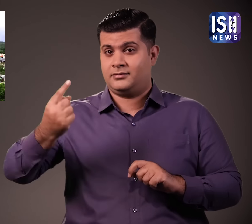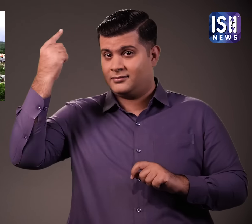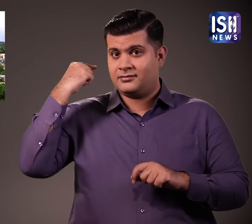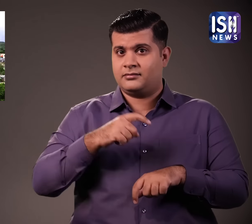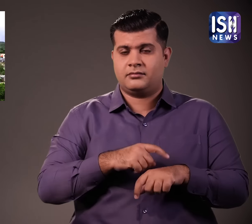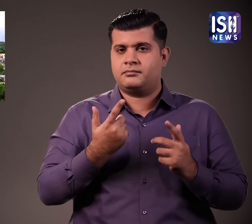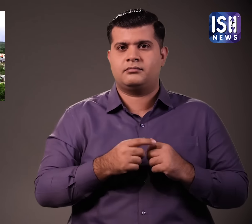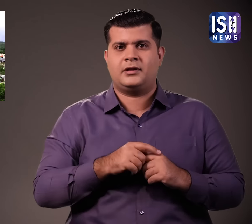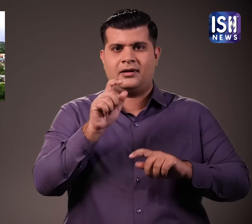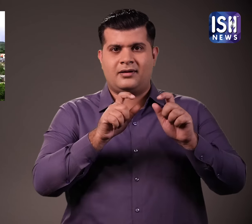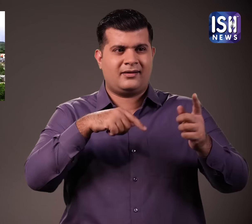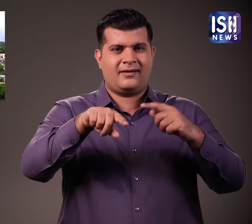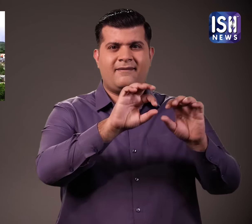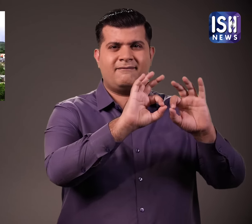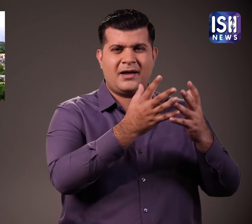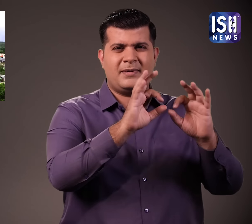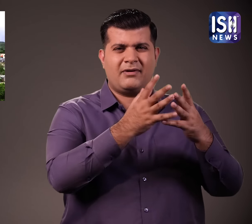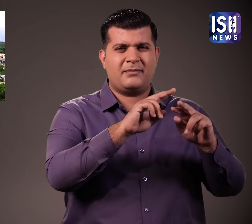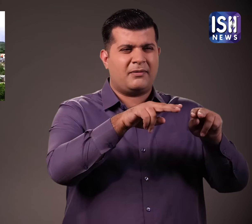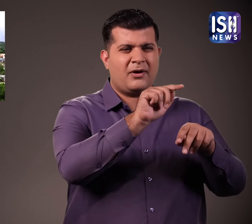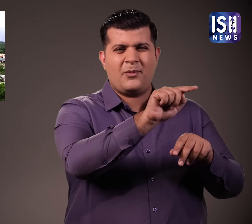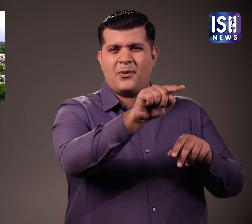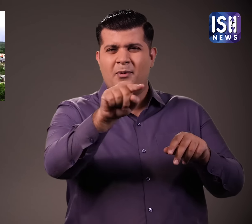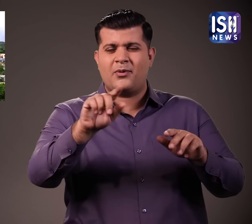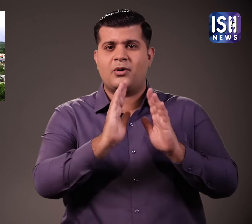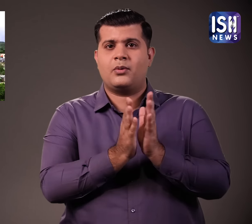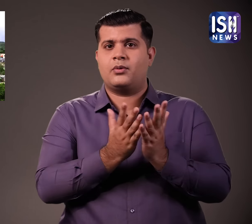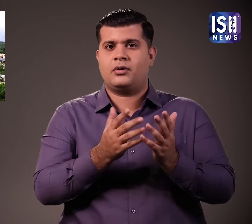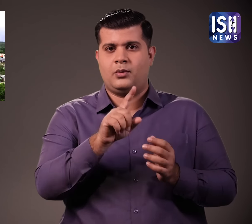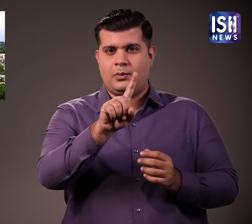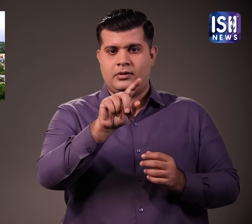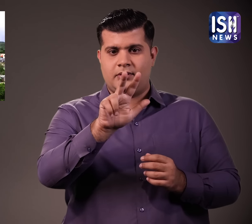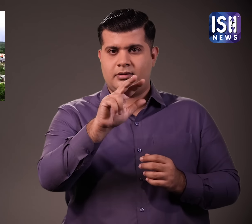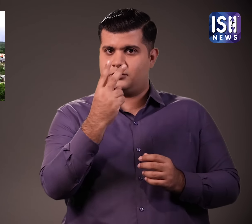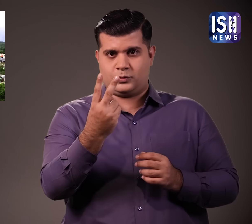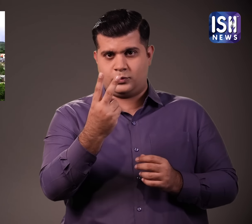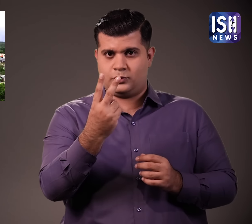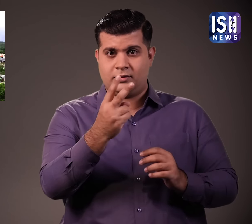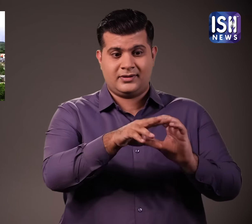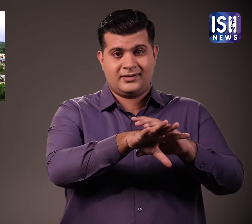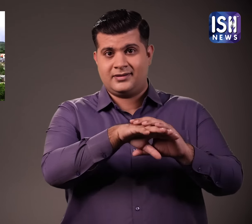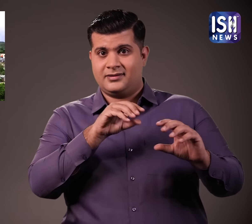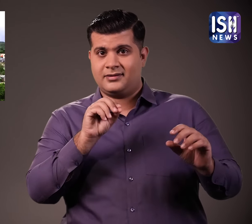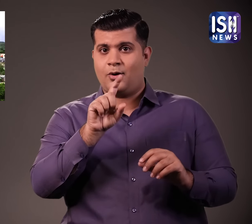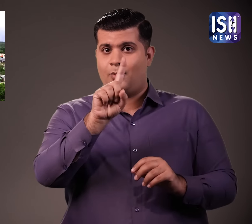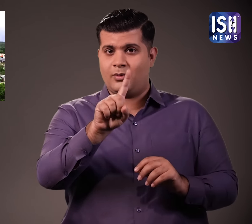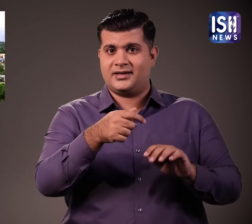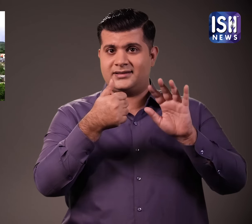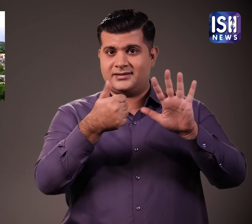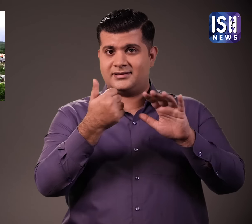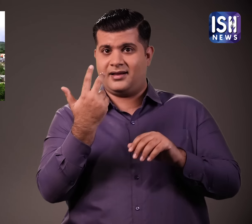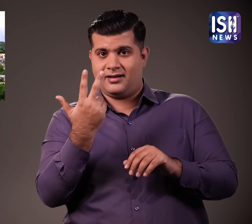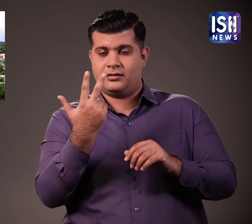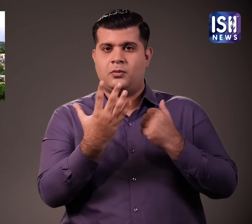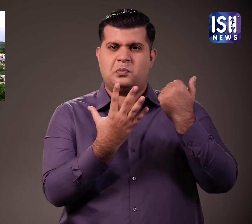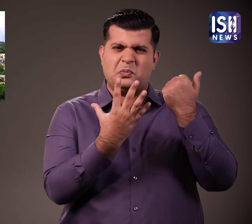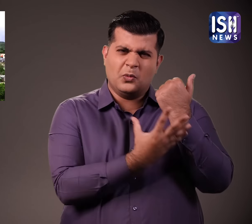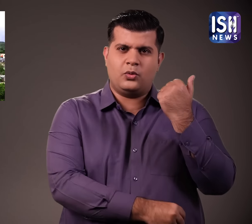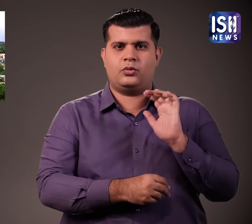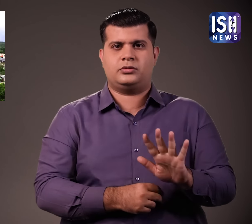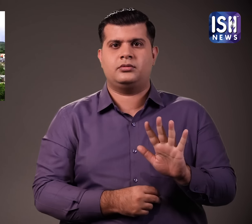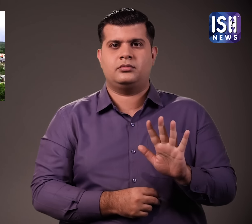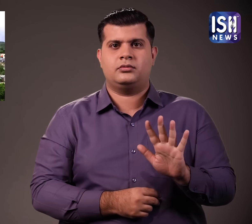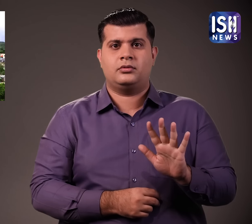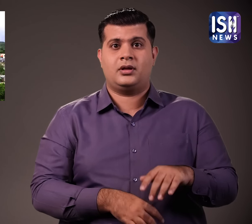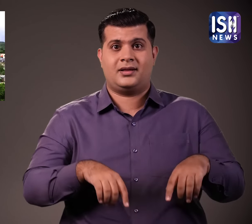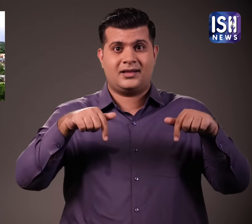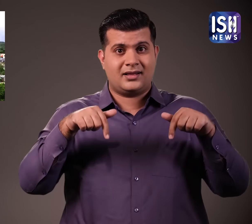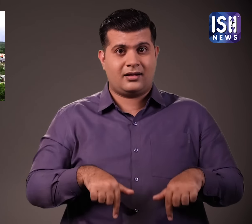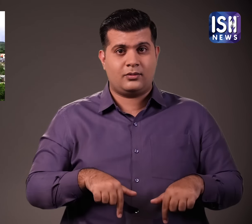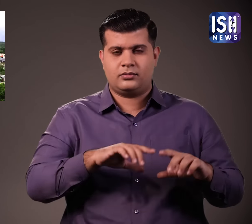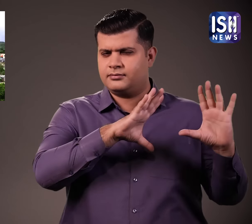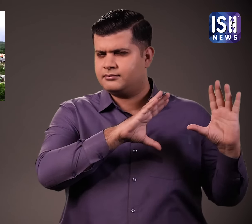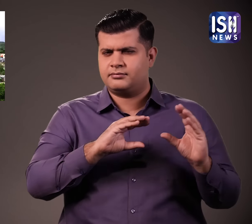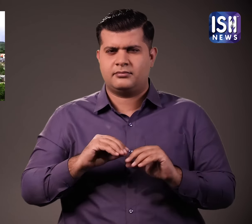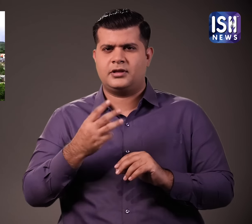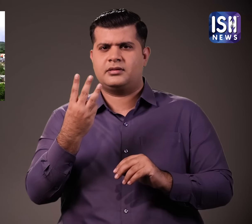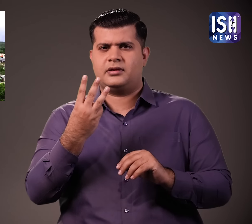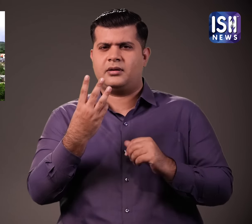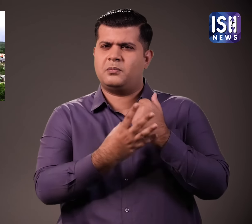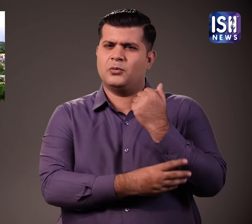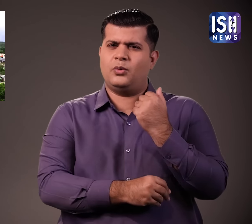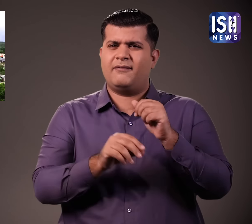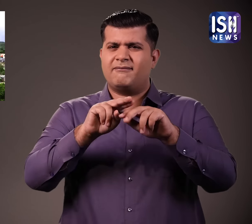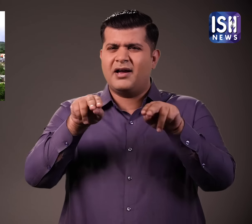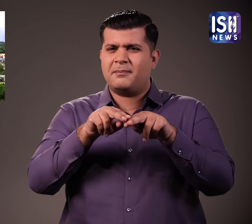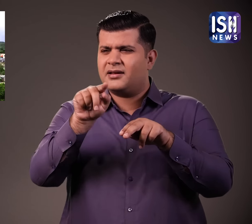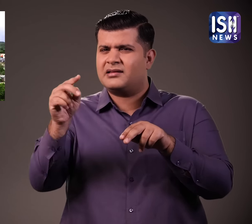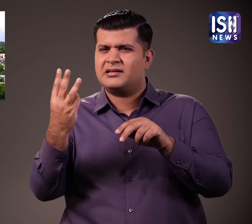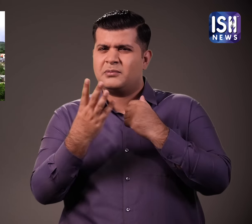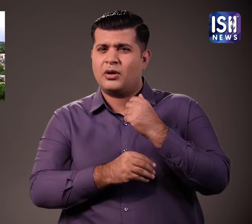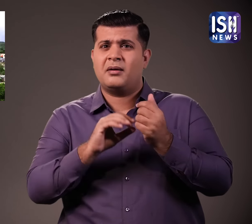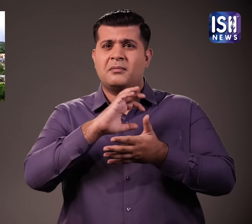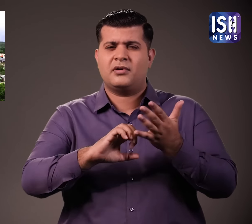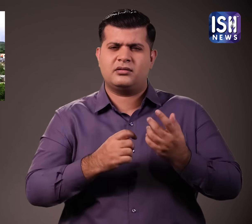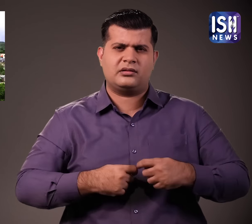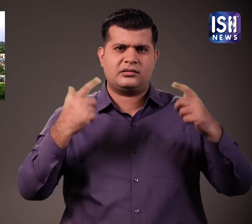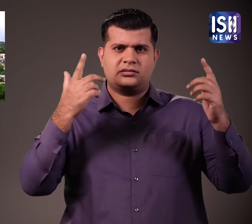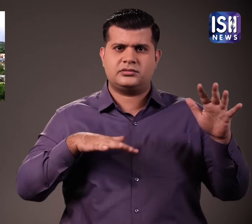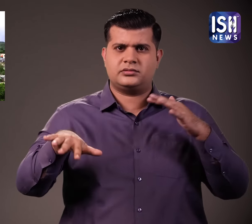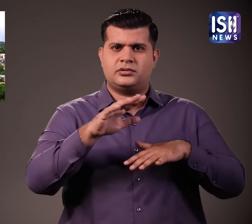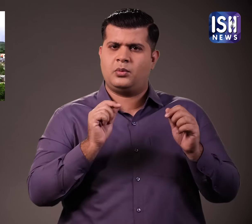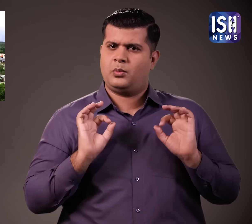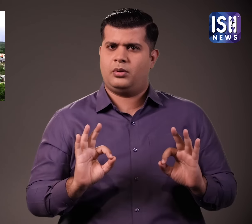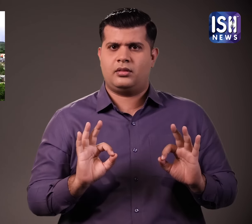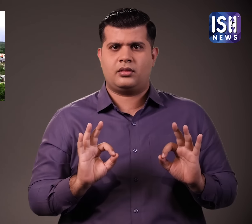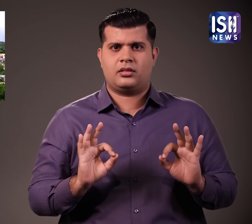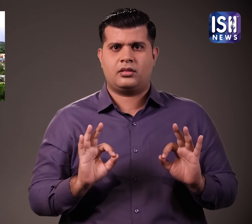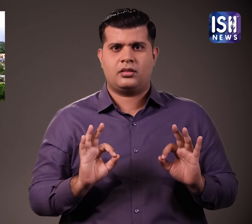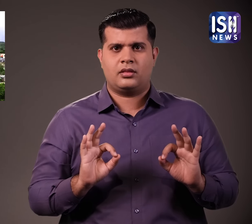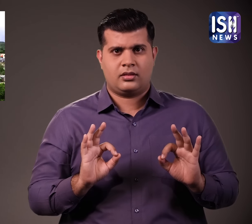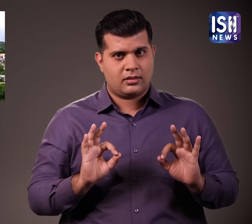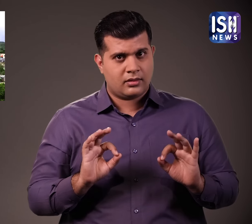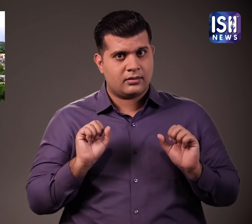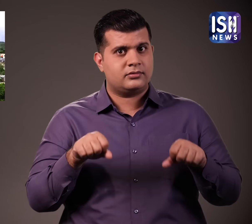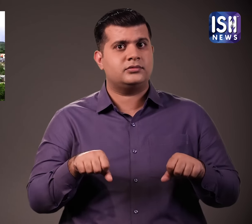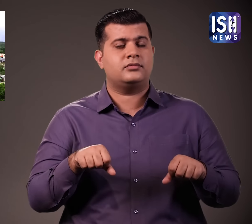168 of 182 families were classified as poor but today there are only 3. Everyone is financially strong.